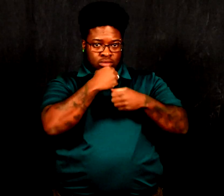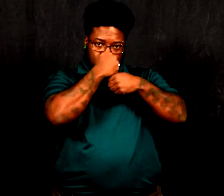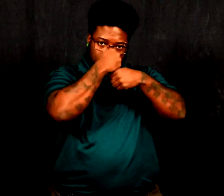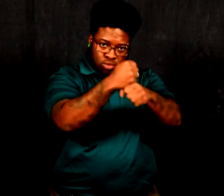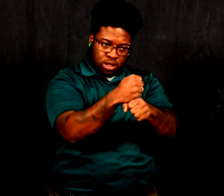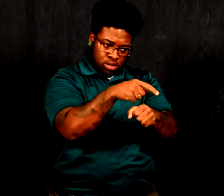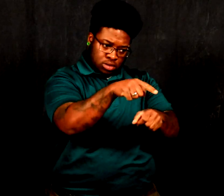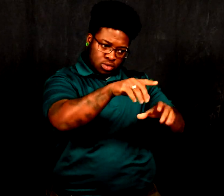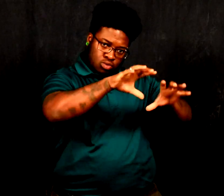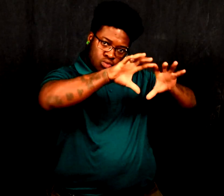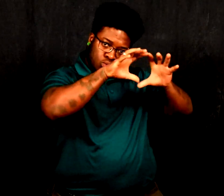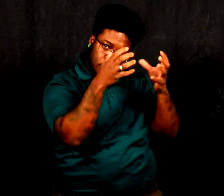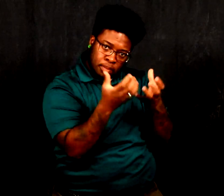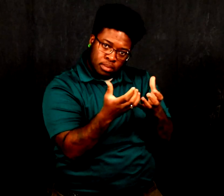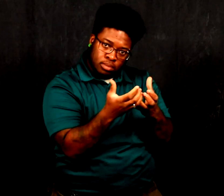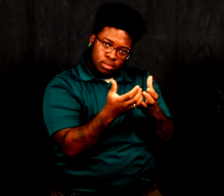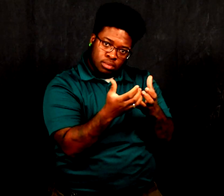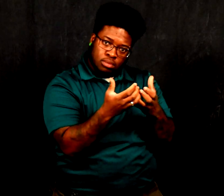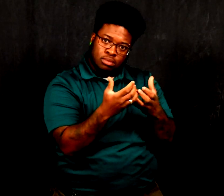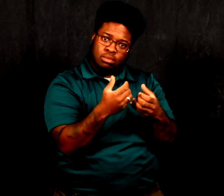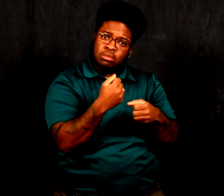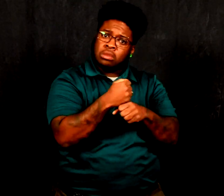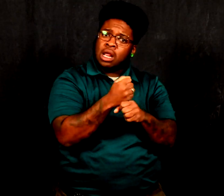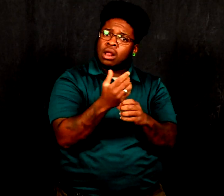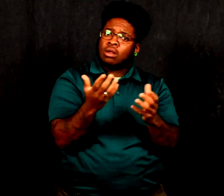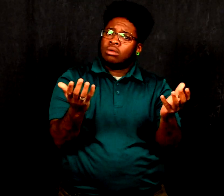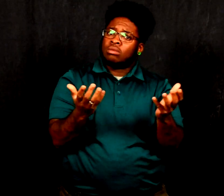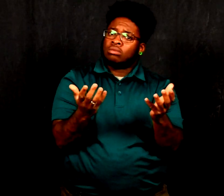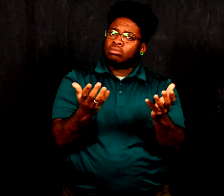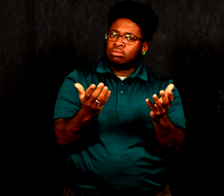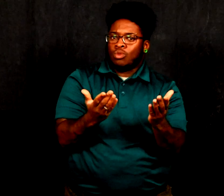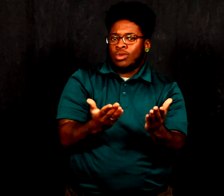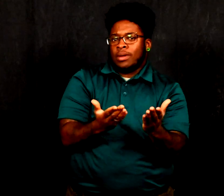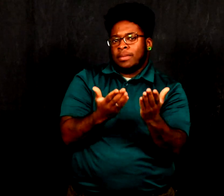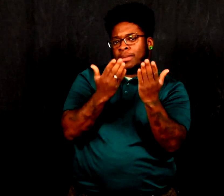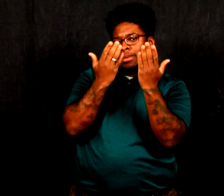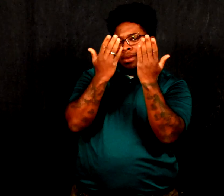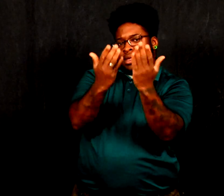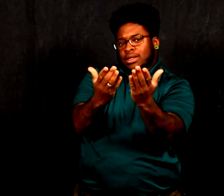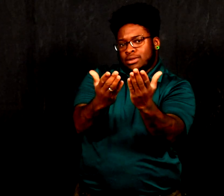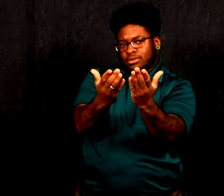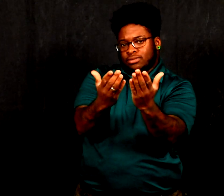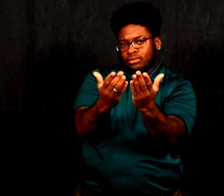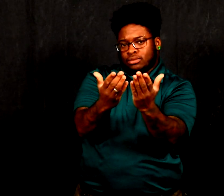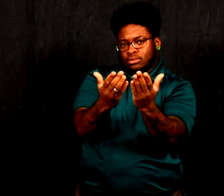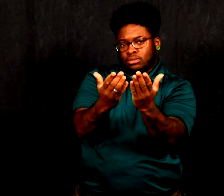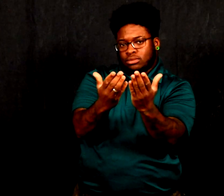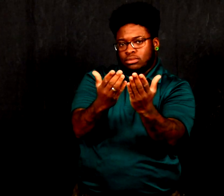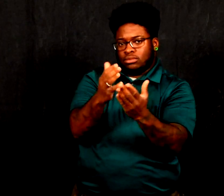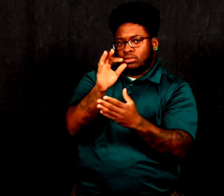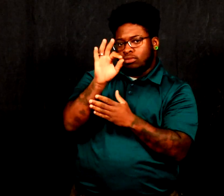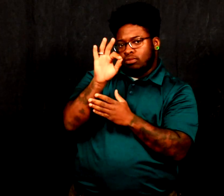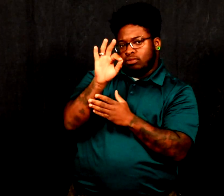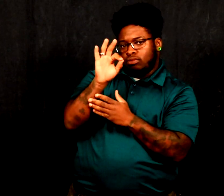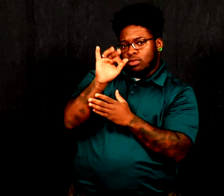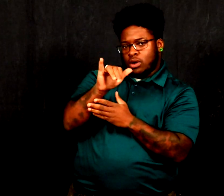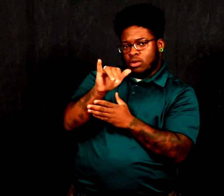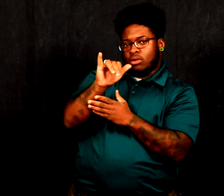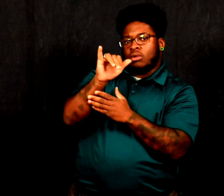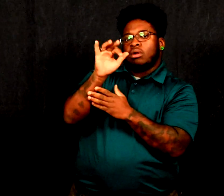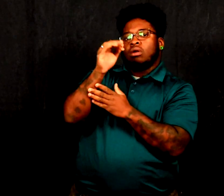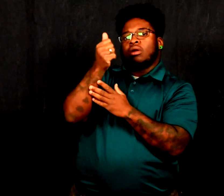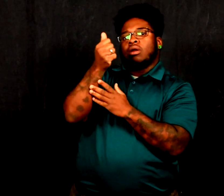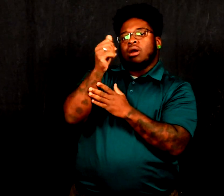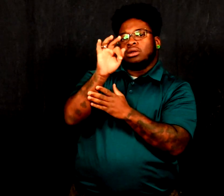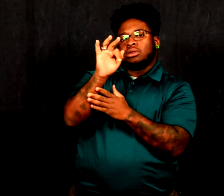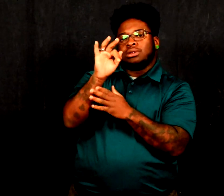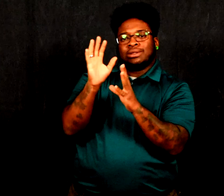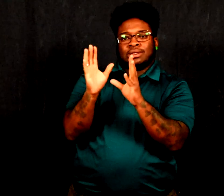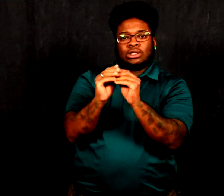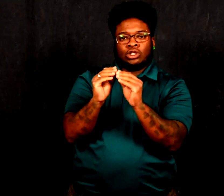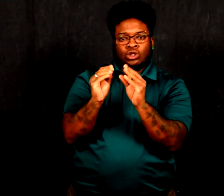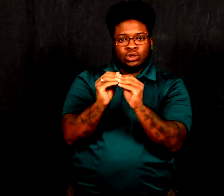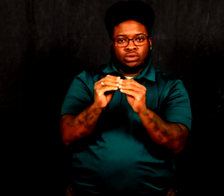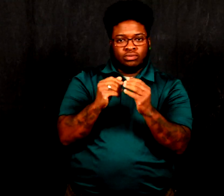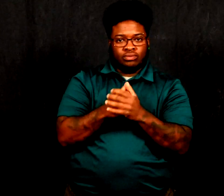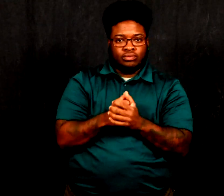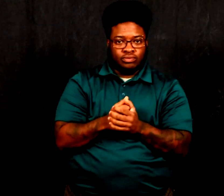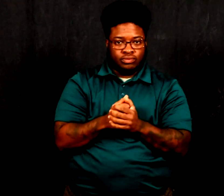to create the group that will make recommendations for the FY19 session.